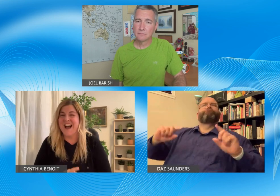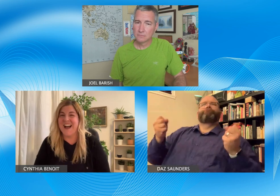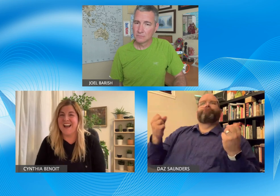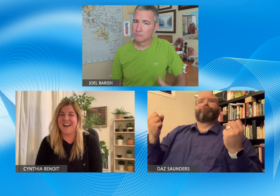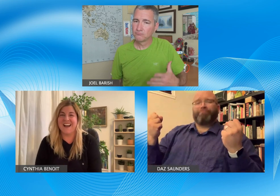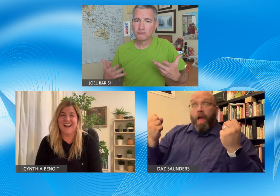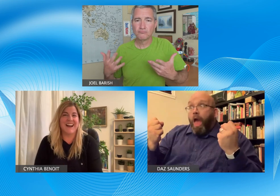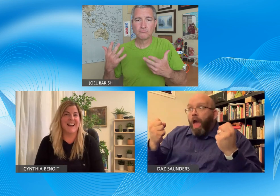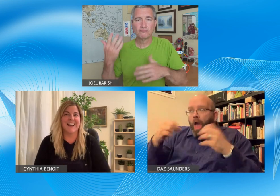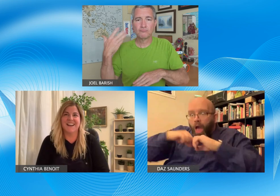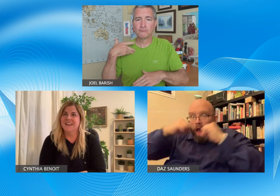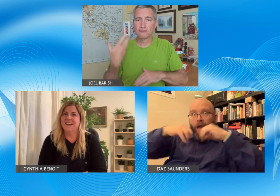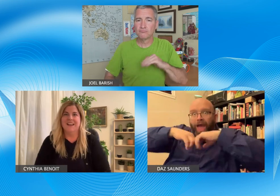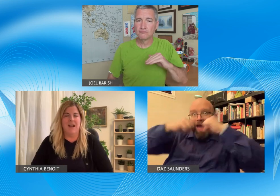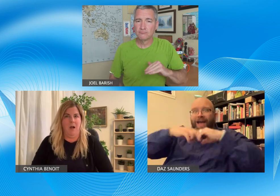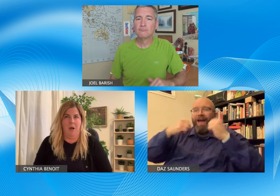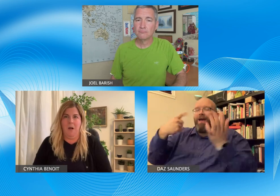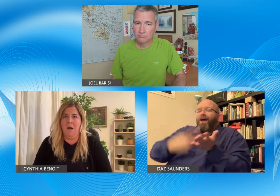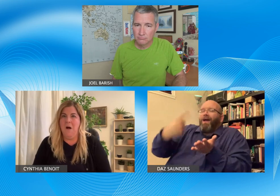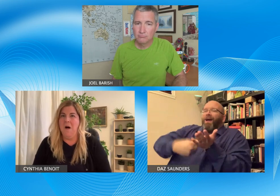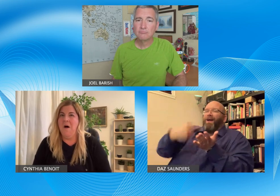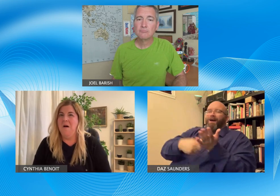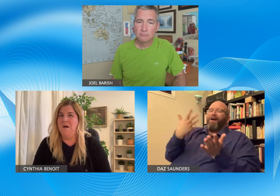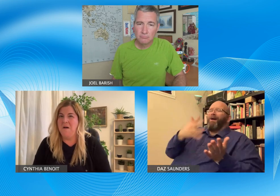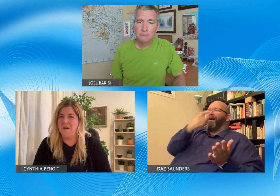Upon layers of discussion, so many things we have never thought about came up.